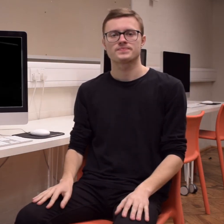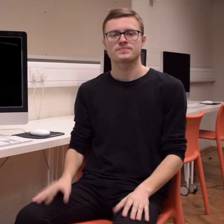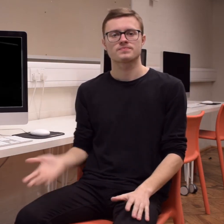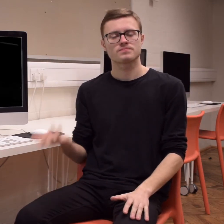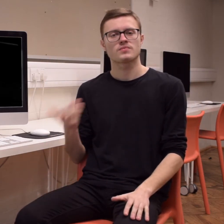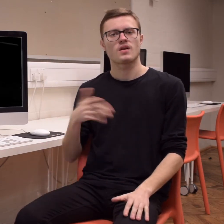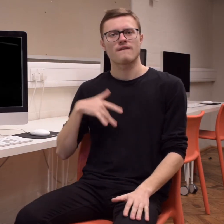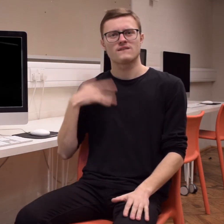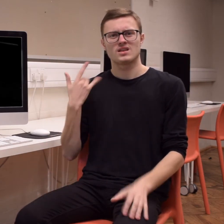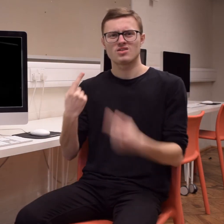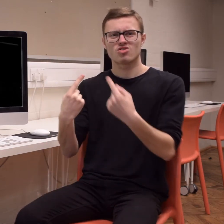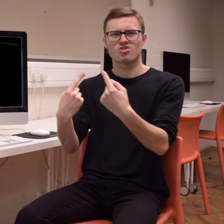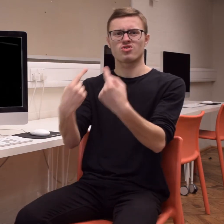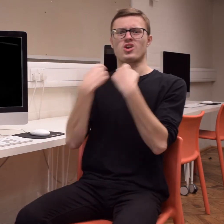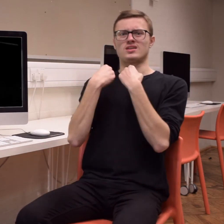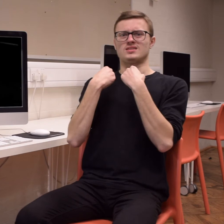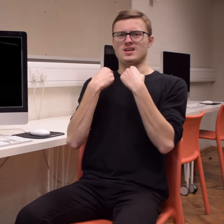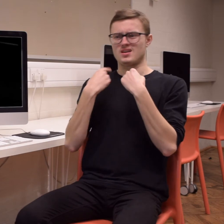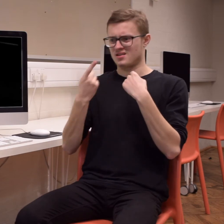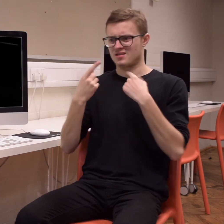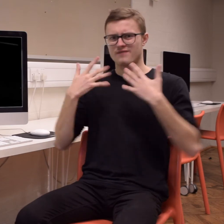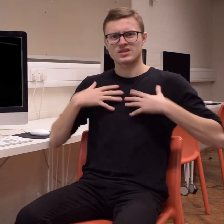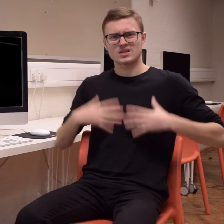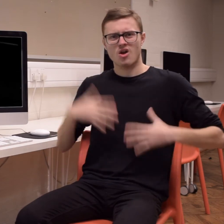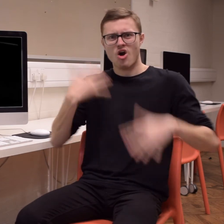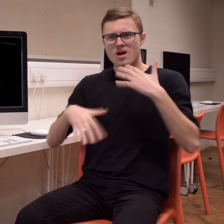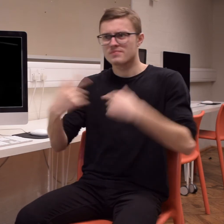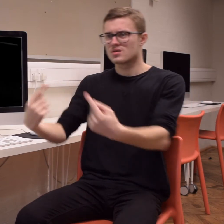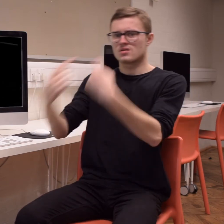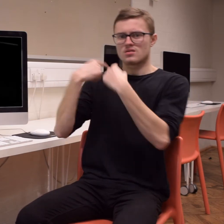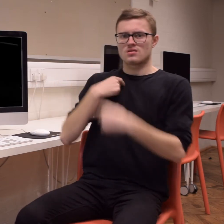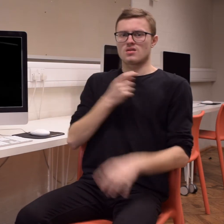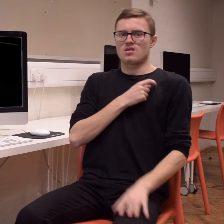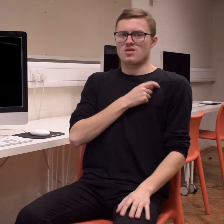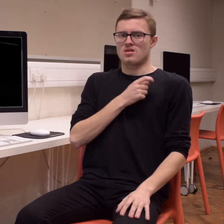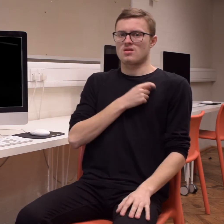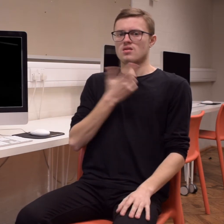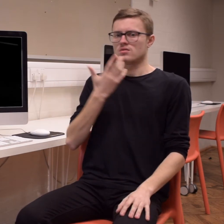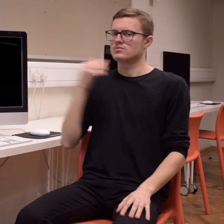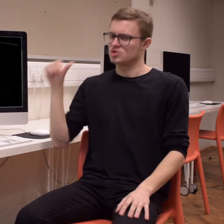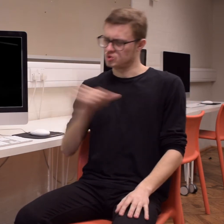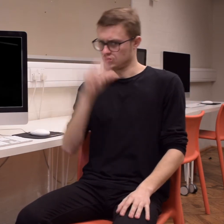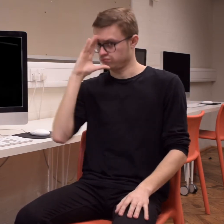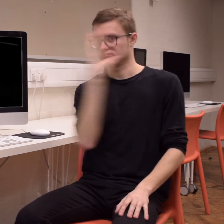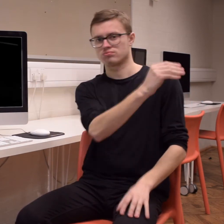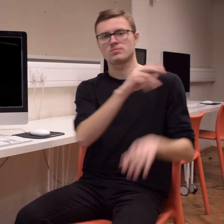If you are ever threatened with physical harm you should let the police know.